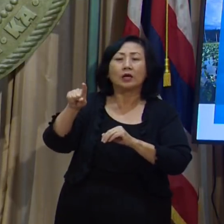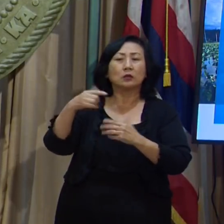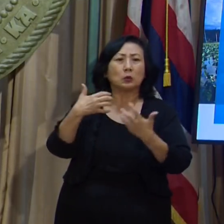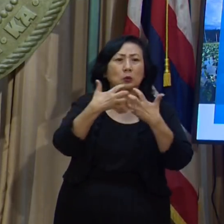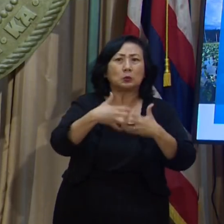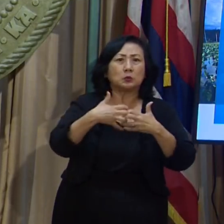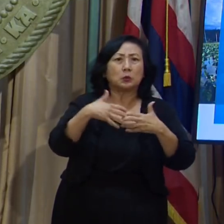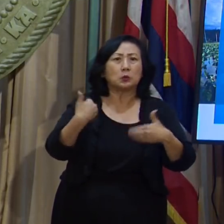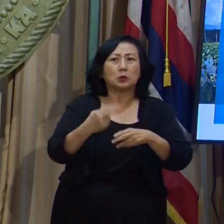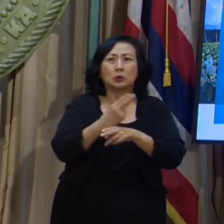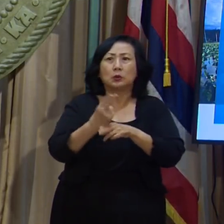ANYONE, FOR THAT MATTER, NEEDED RESPIRATORY ASSISTANCE.